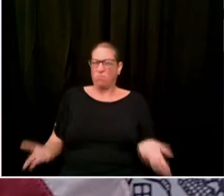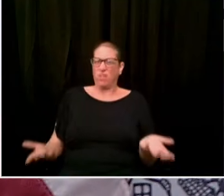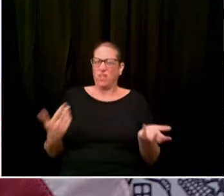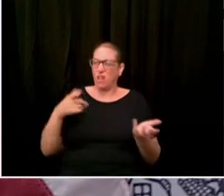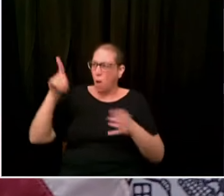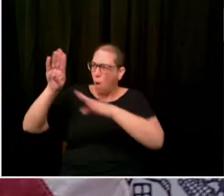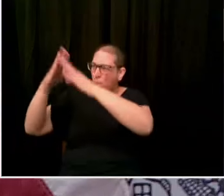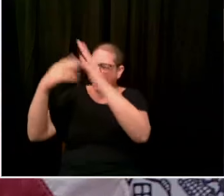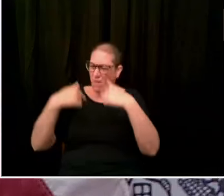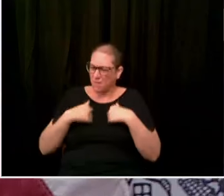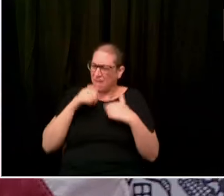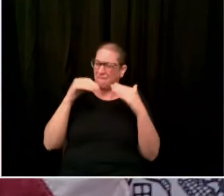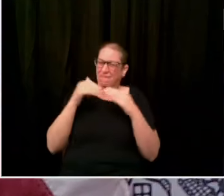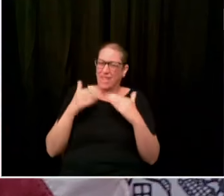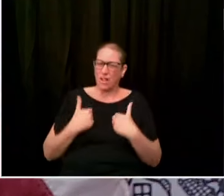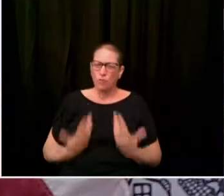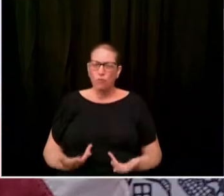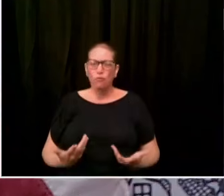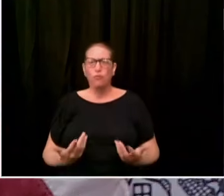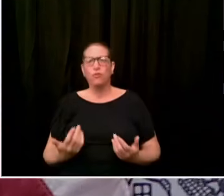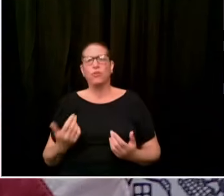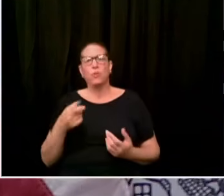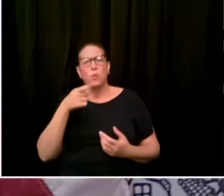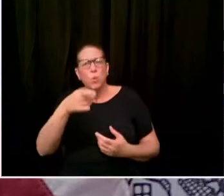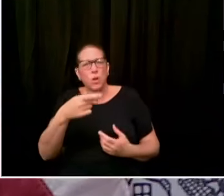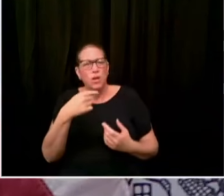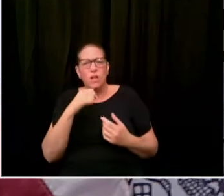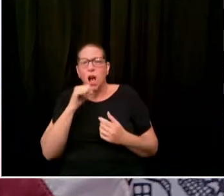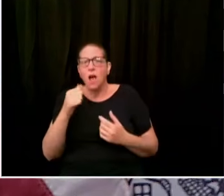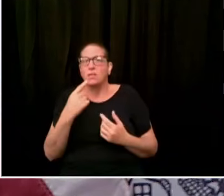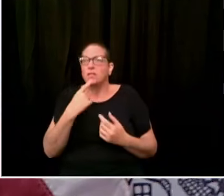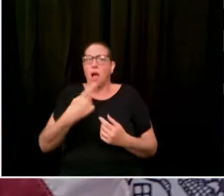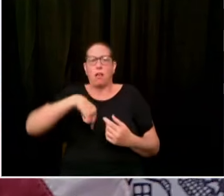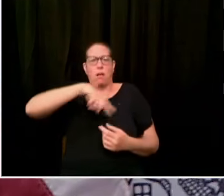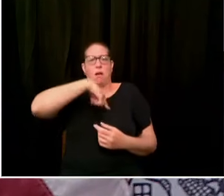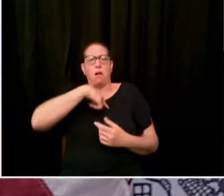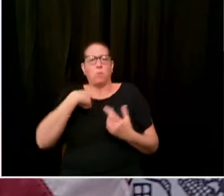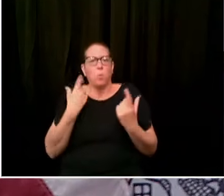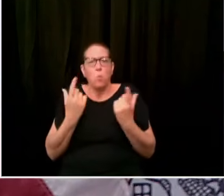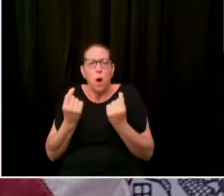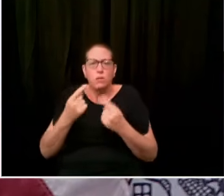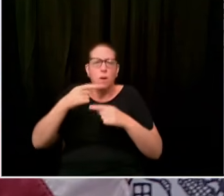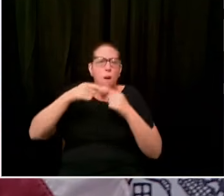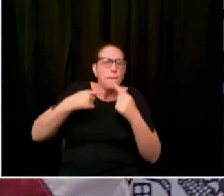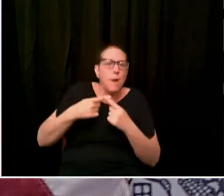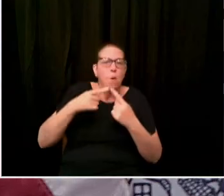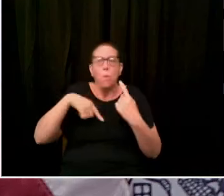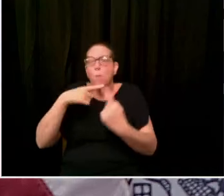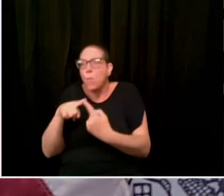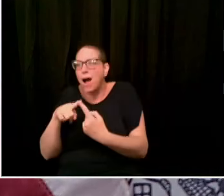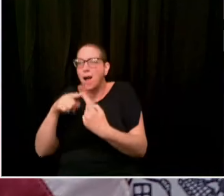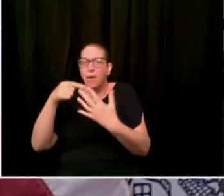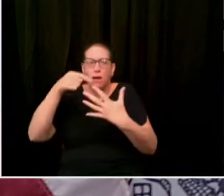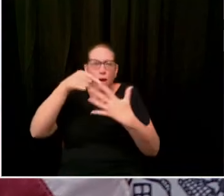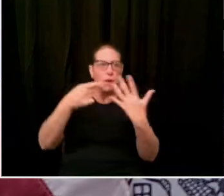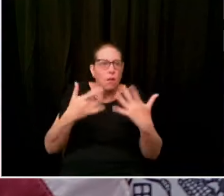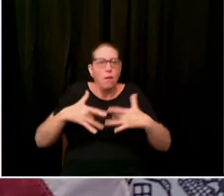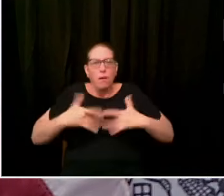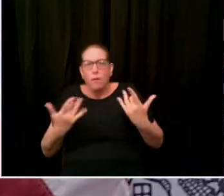YOU KNOW, THEY WERE GIVEN NO GUIDANCE AND THEY